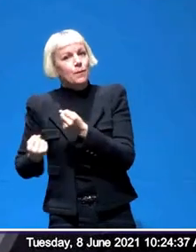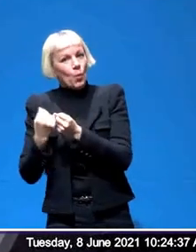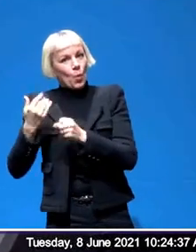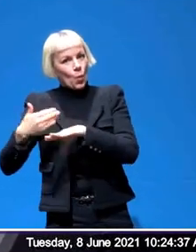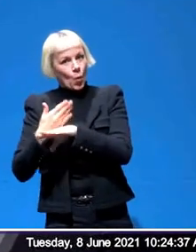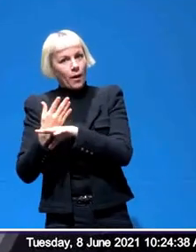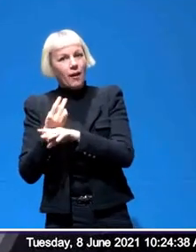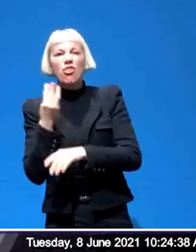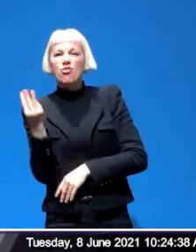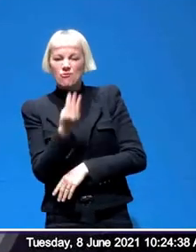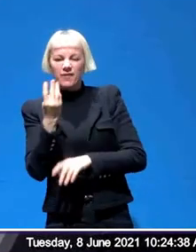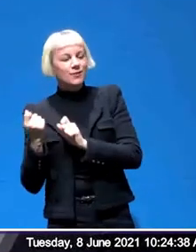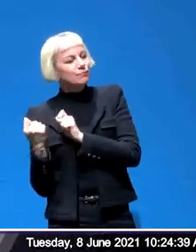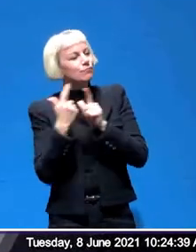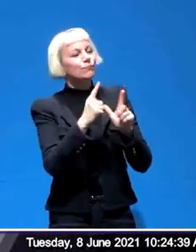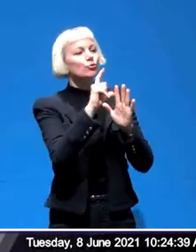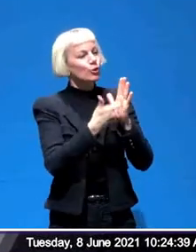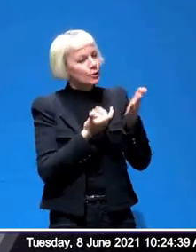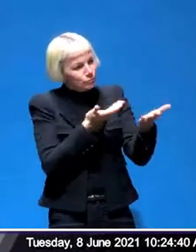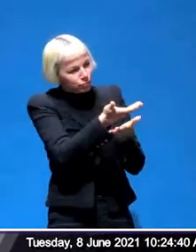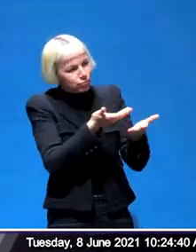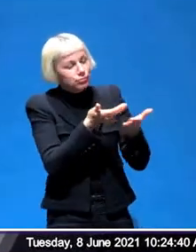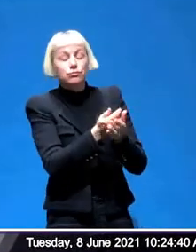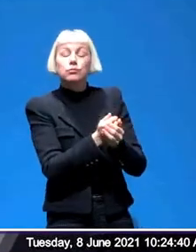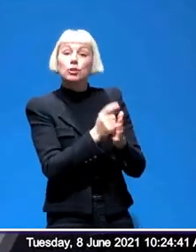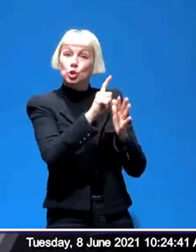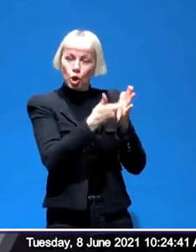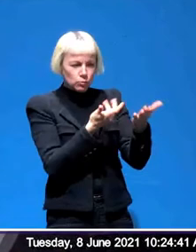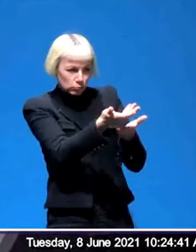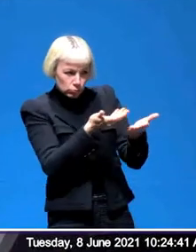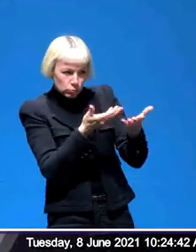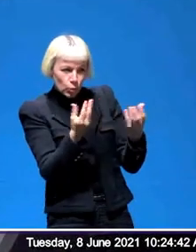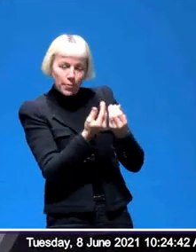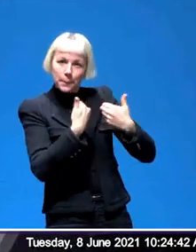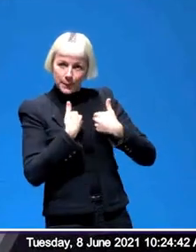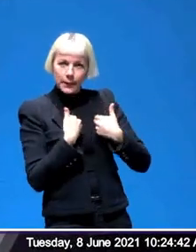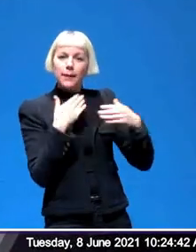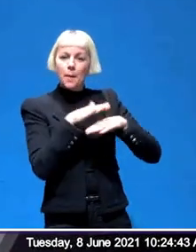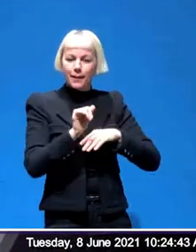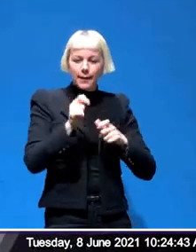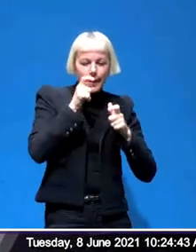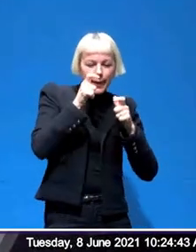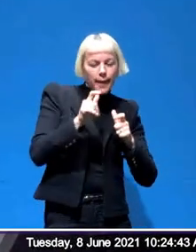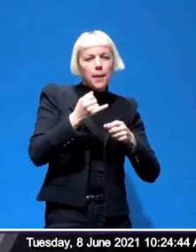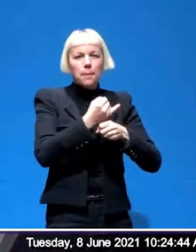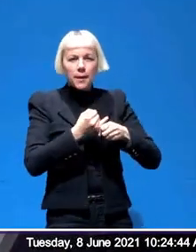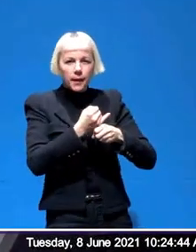At those medical appointments I was consulted about Daniel's care, both by the doctor and the DHS staff member.